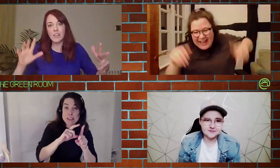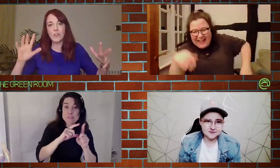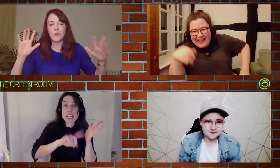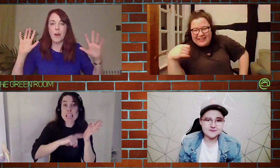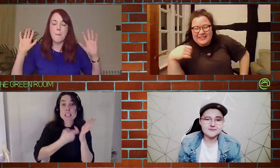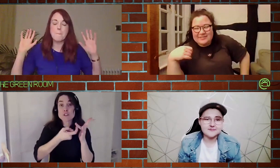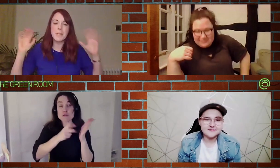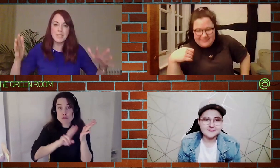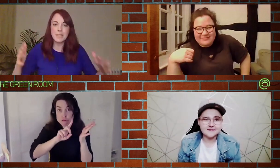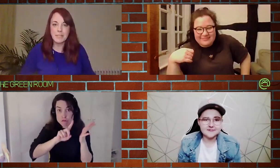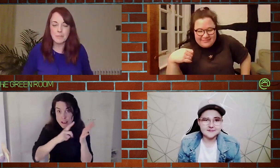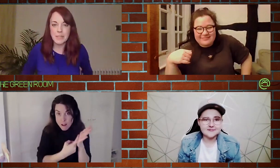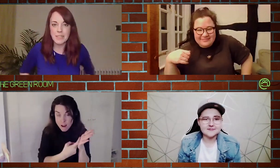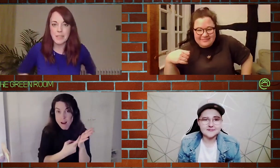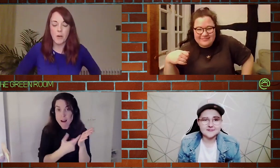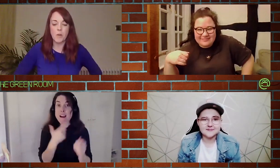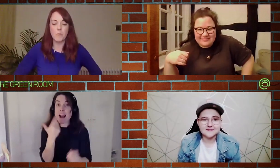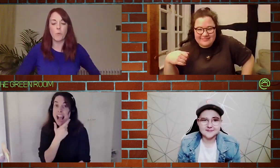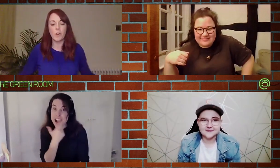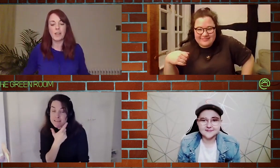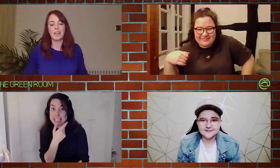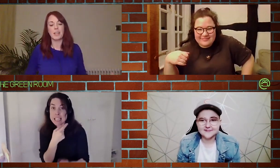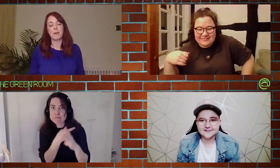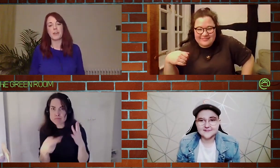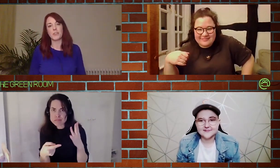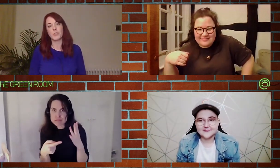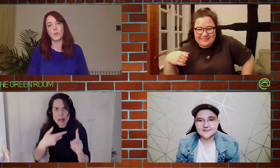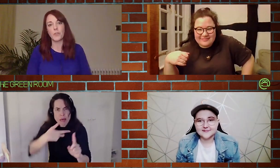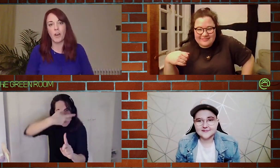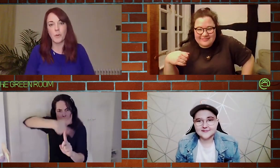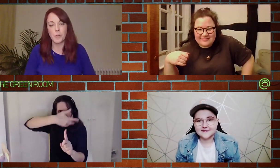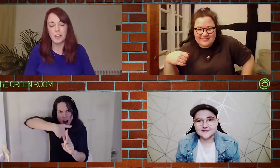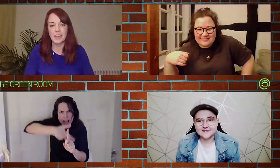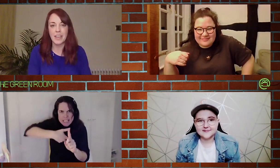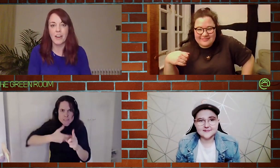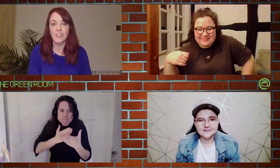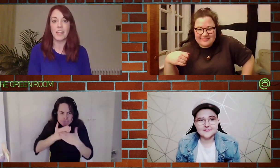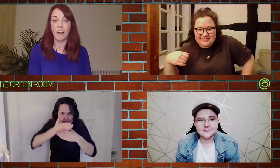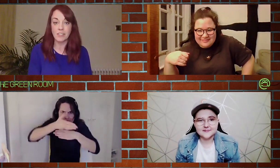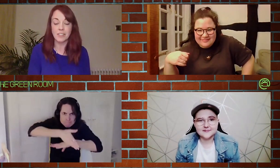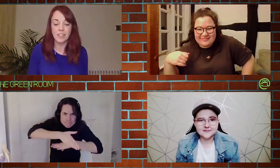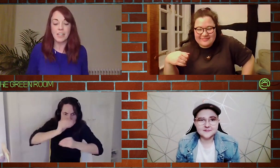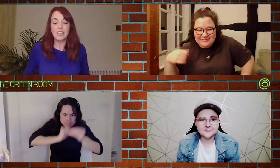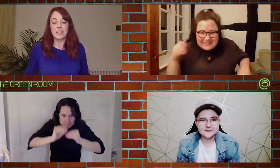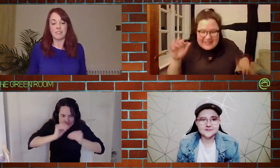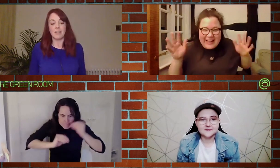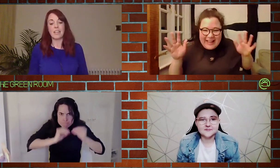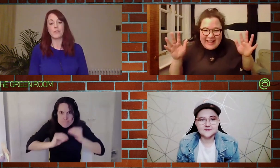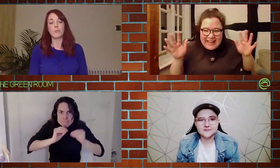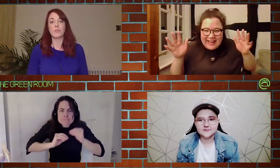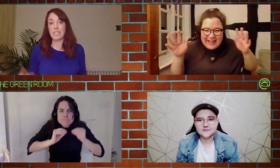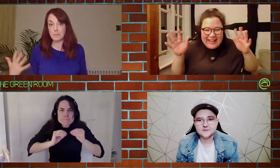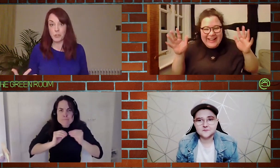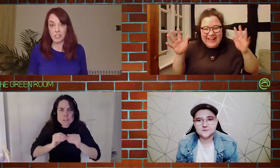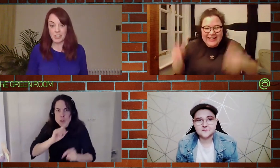who are busy, busy, busy. Working in the background doing all the hard work. They are the unsung heroes of this project.